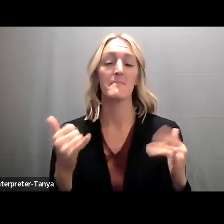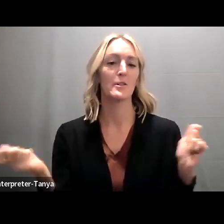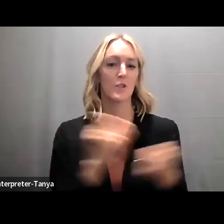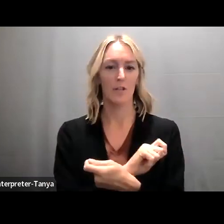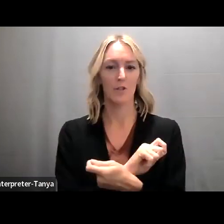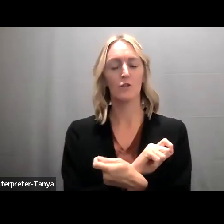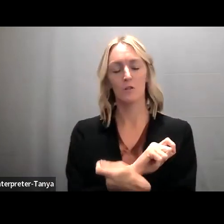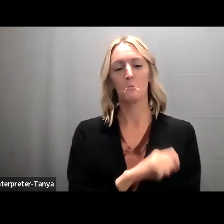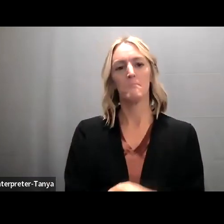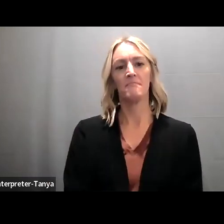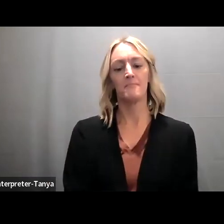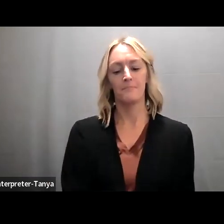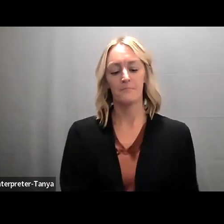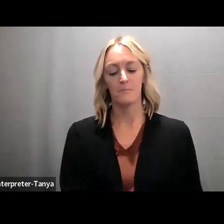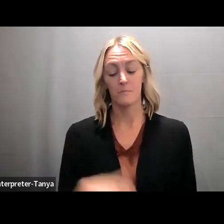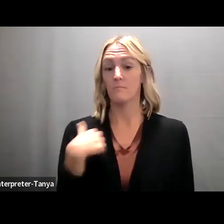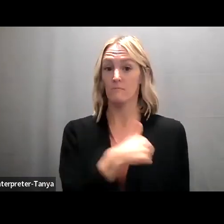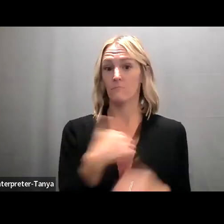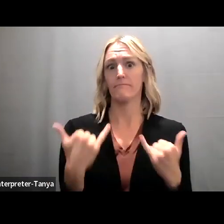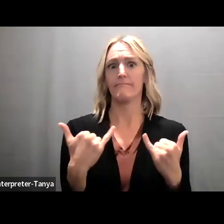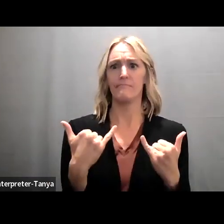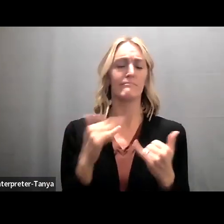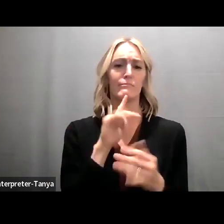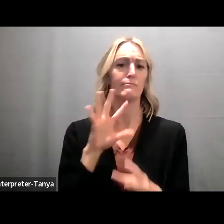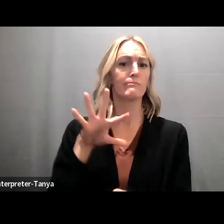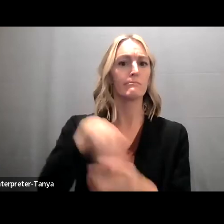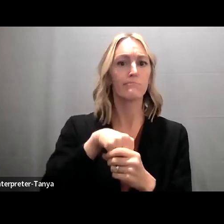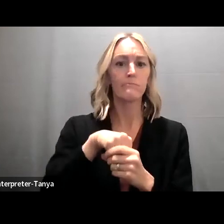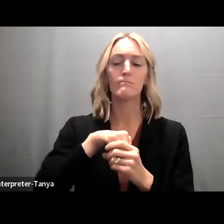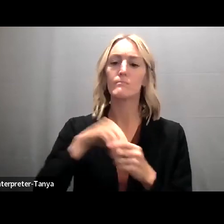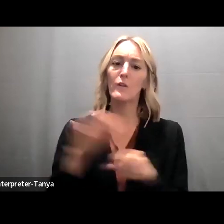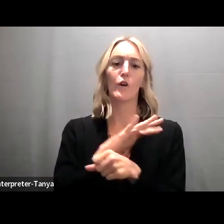We now are really engaged in the whole process with C MS.